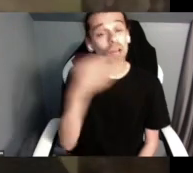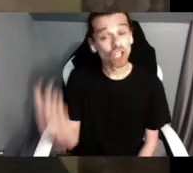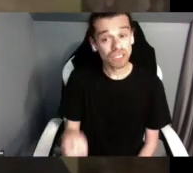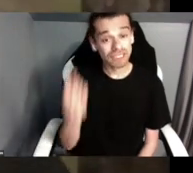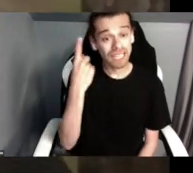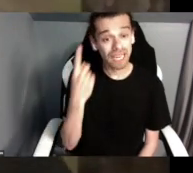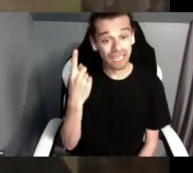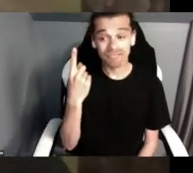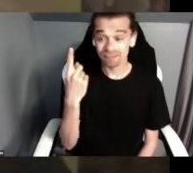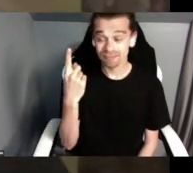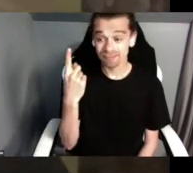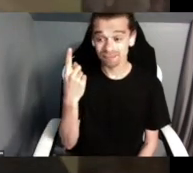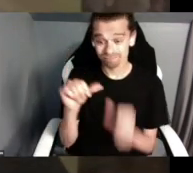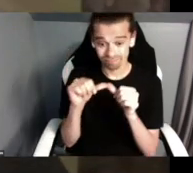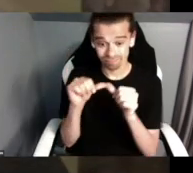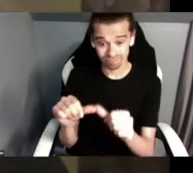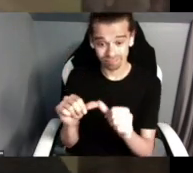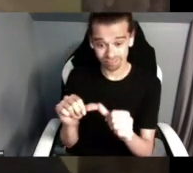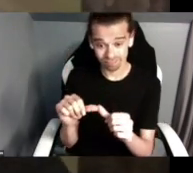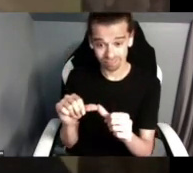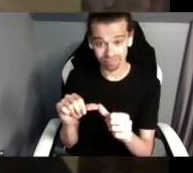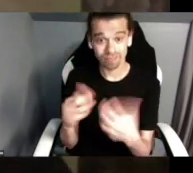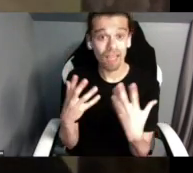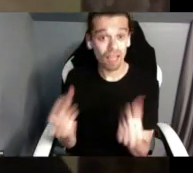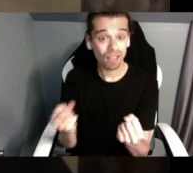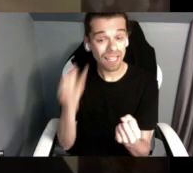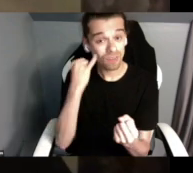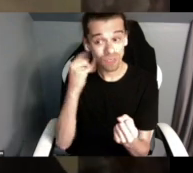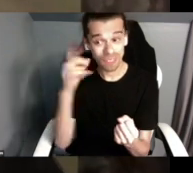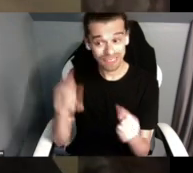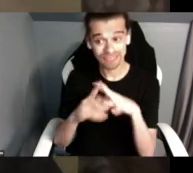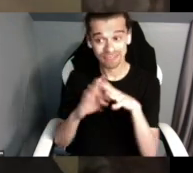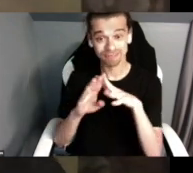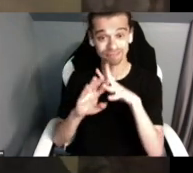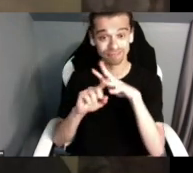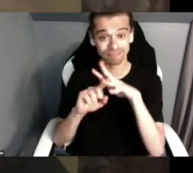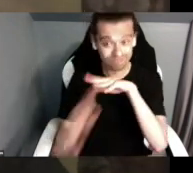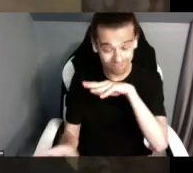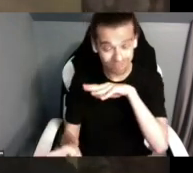when we have to evacuate state lines. So many people with disabilities has been